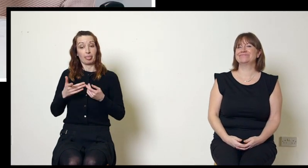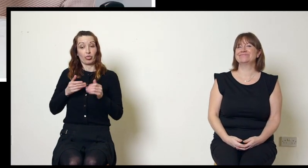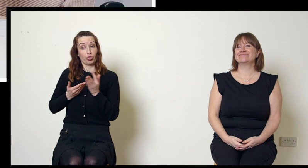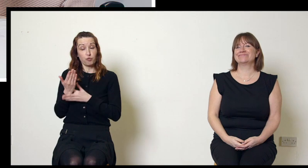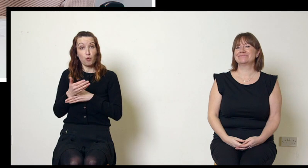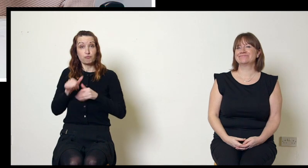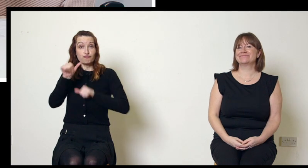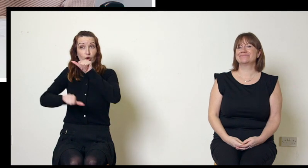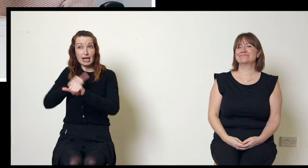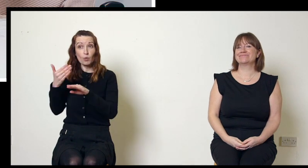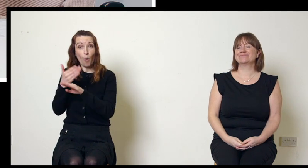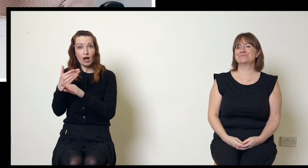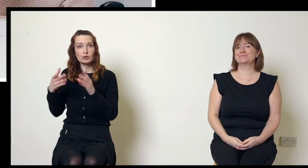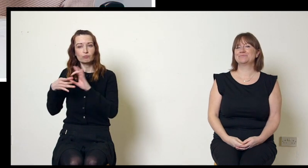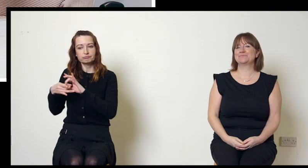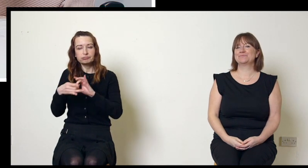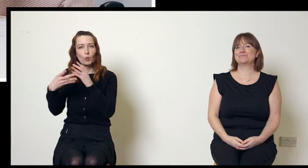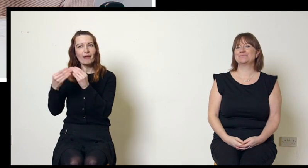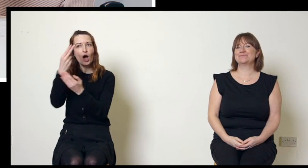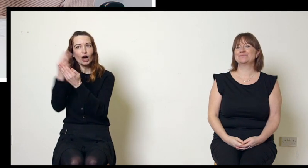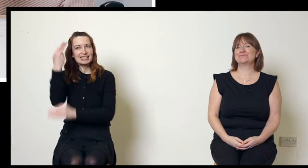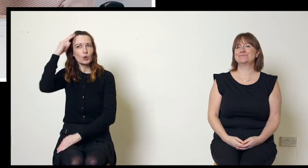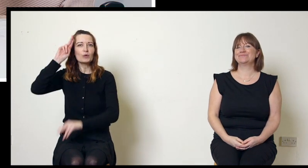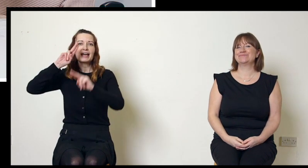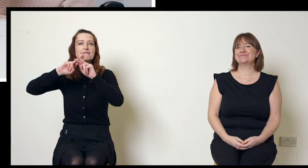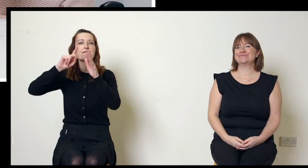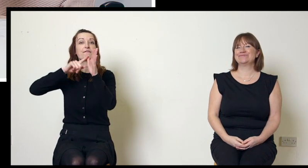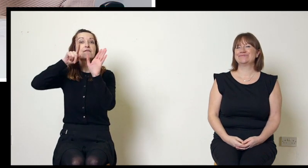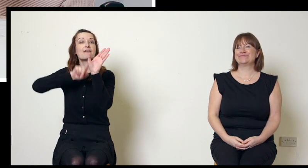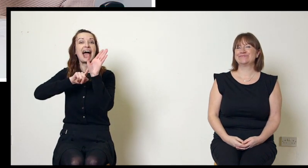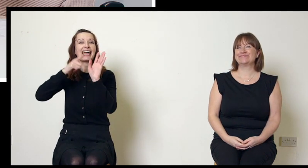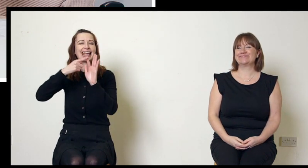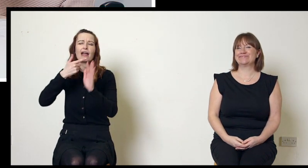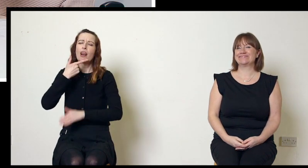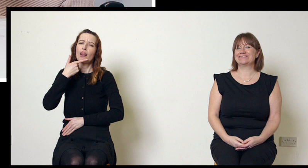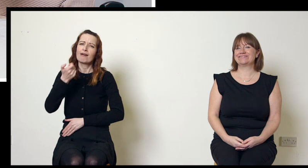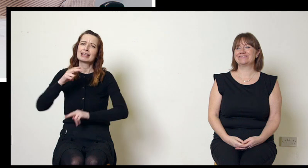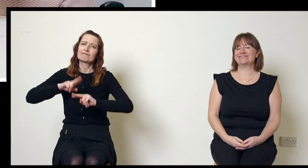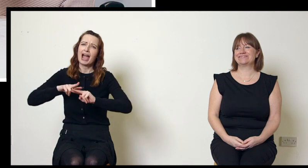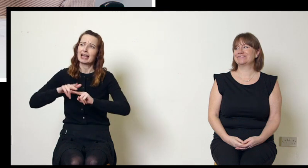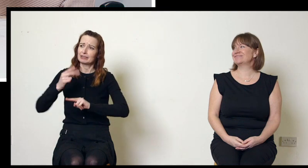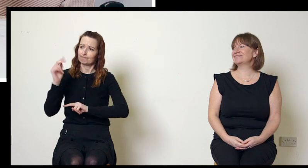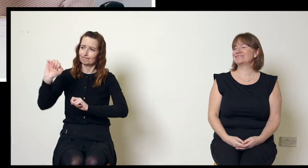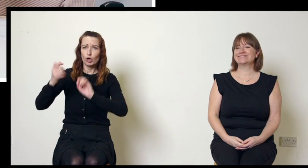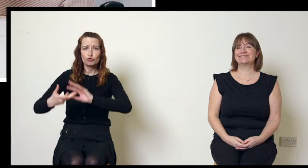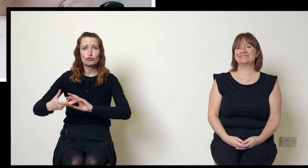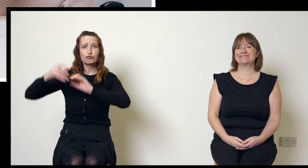with an artist called Fae Kilburn. Love you Fae! and they created this incredible exhibition with a lot of people